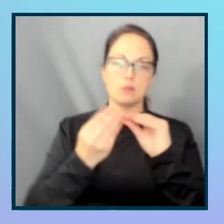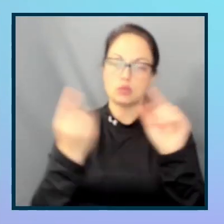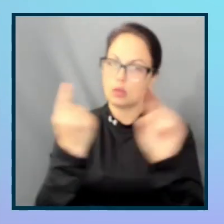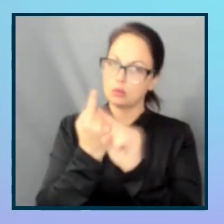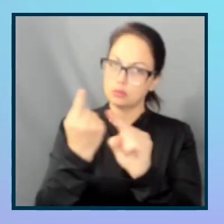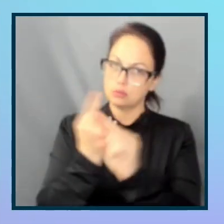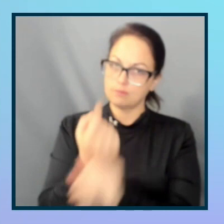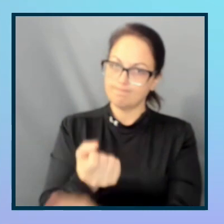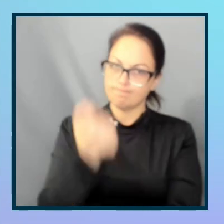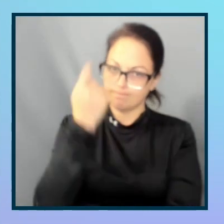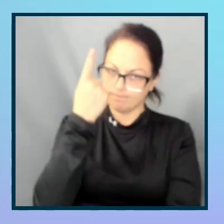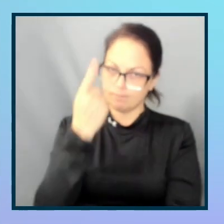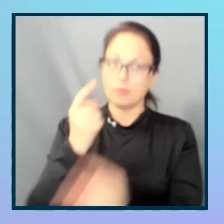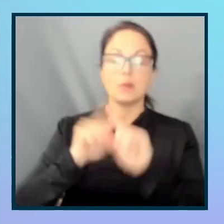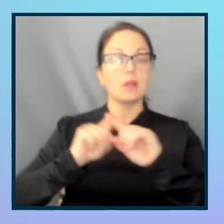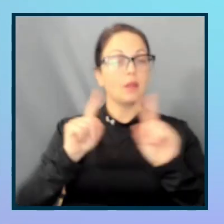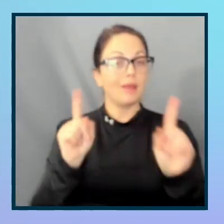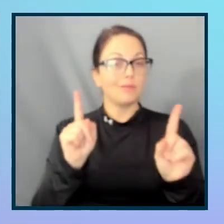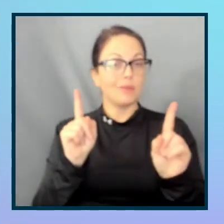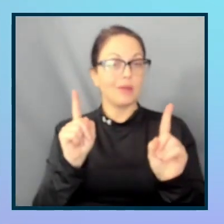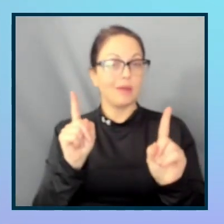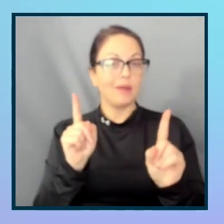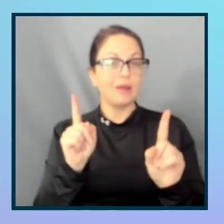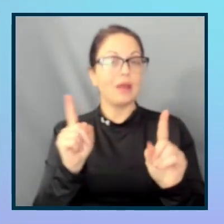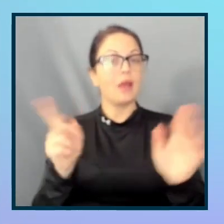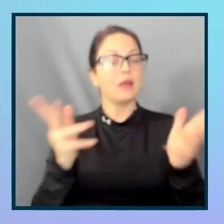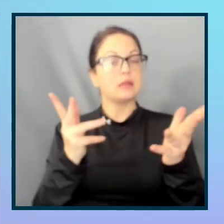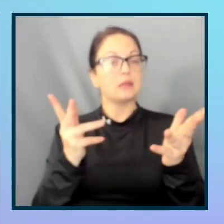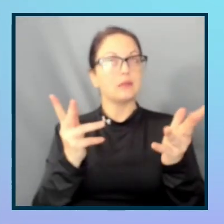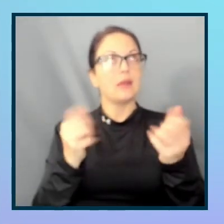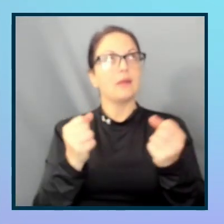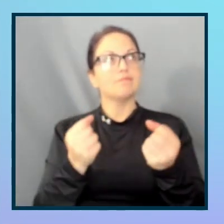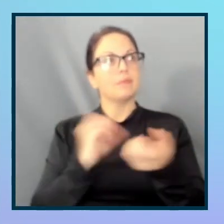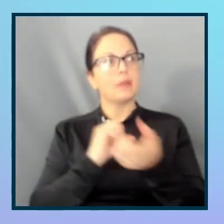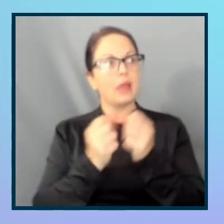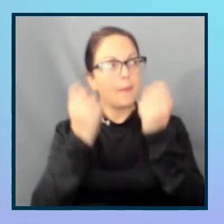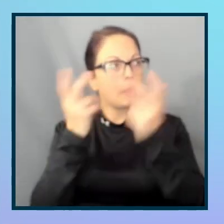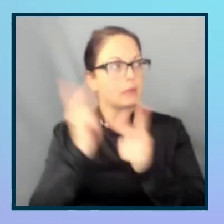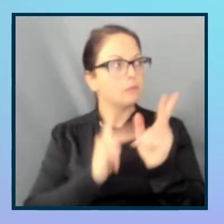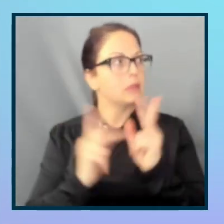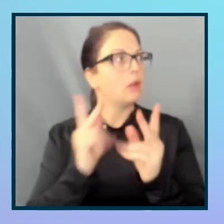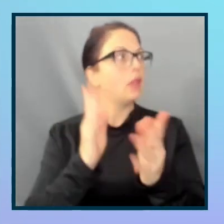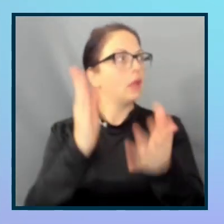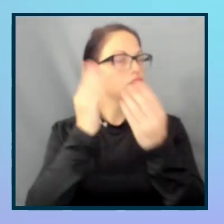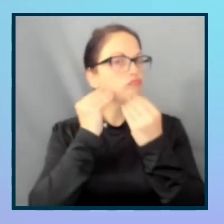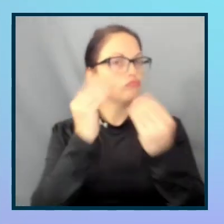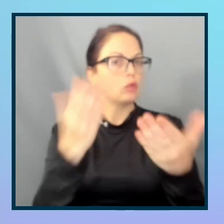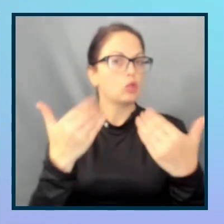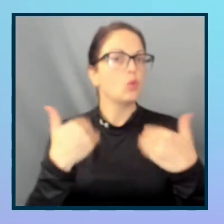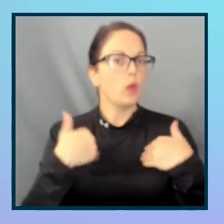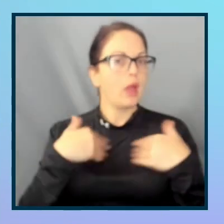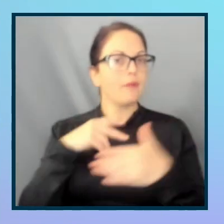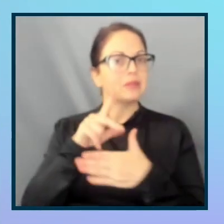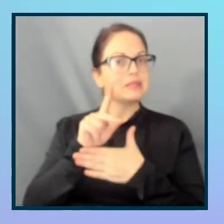the number of people that self-disclosed that they have a disability within our expert platform